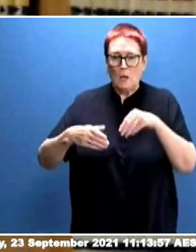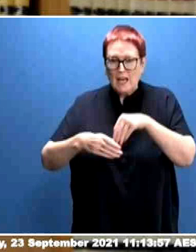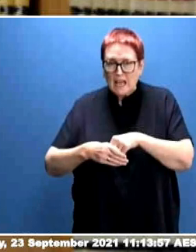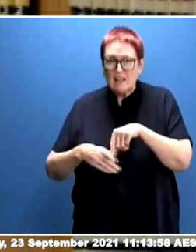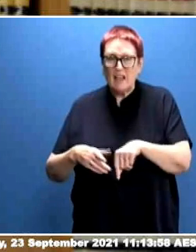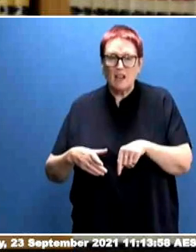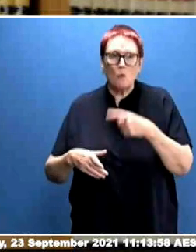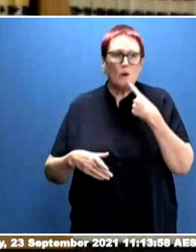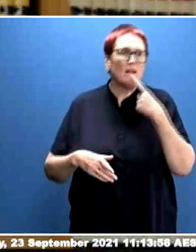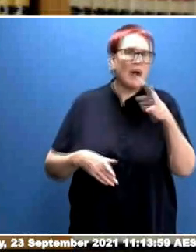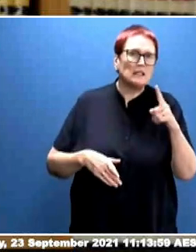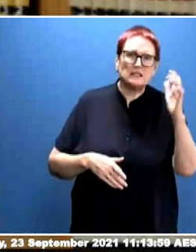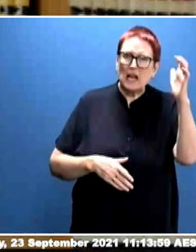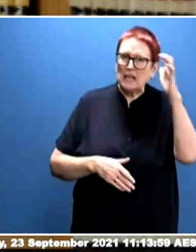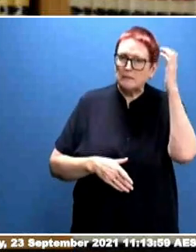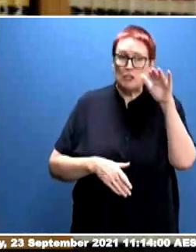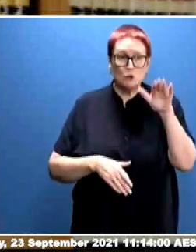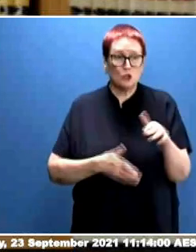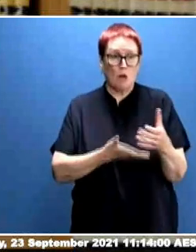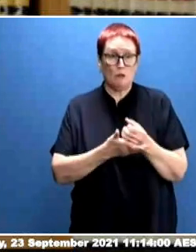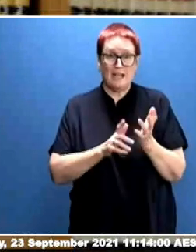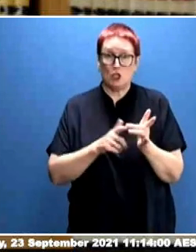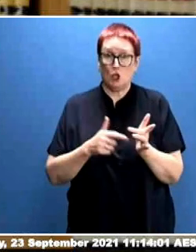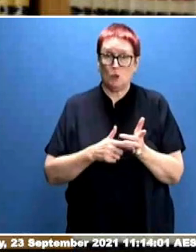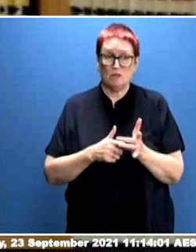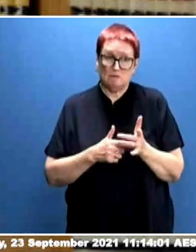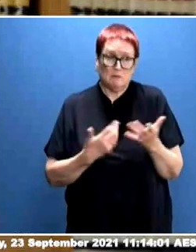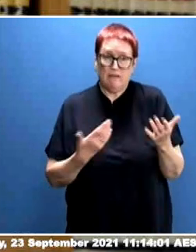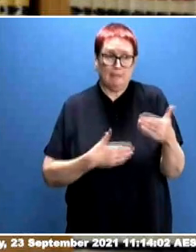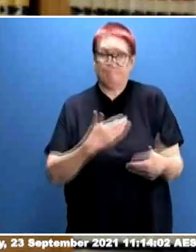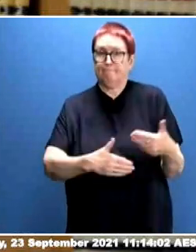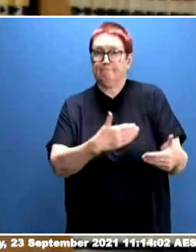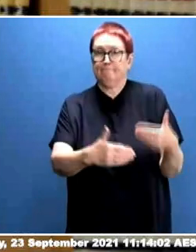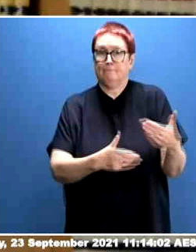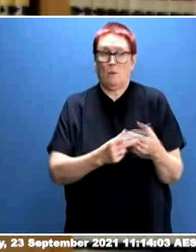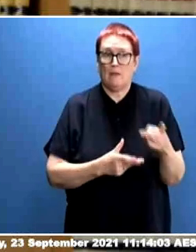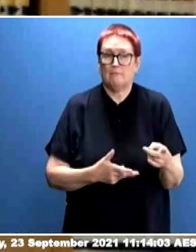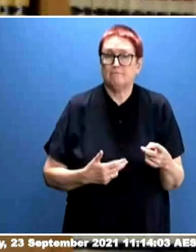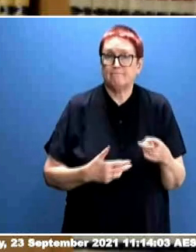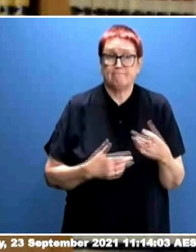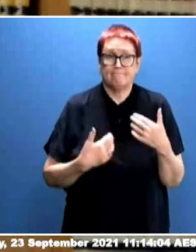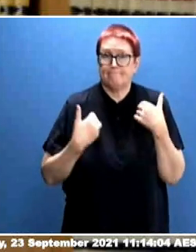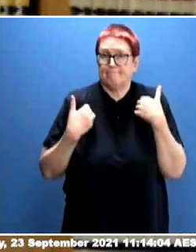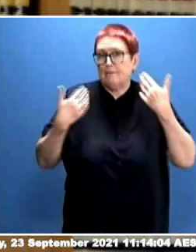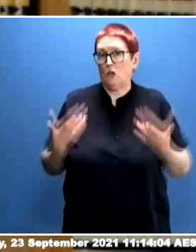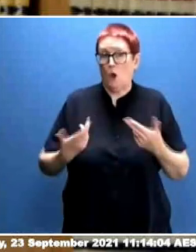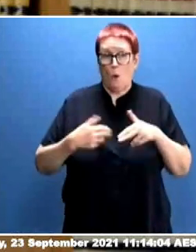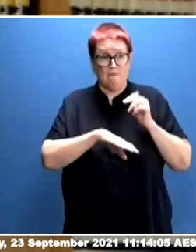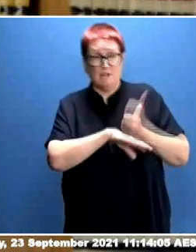the Specialist Child Protection Unit and that that is being progressed. I don't currently have any more information